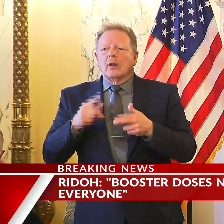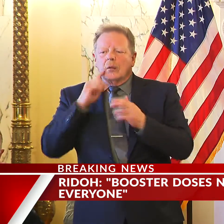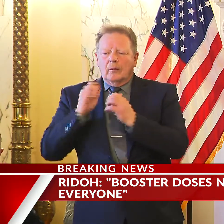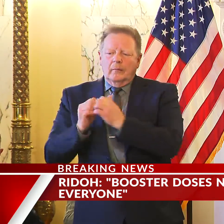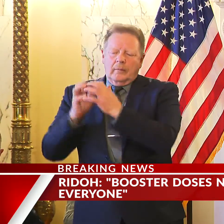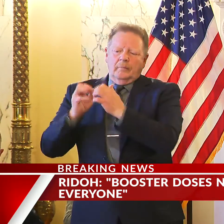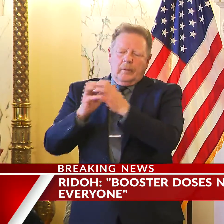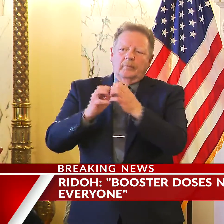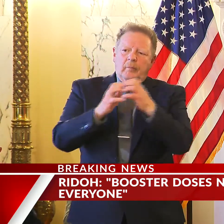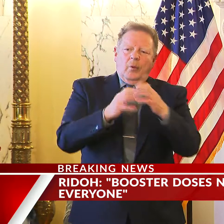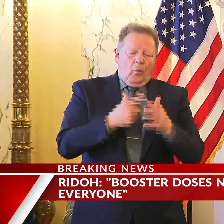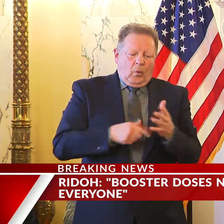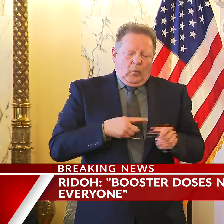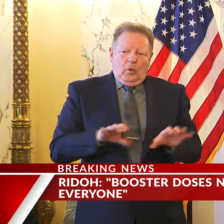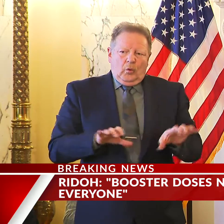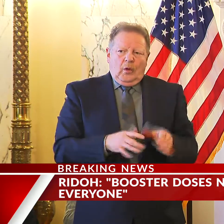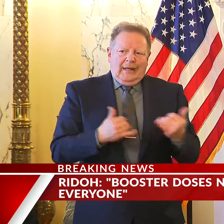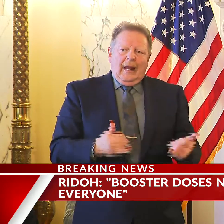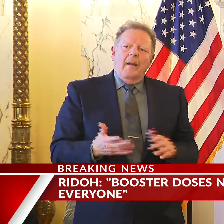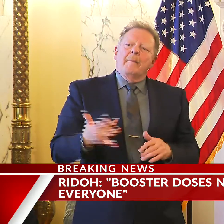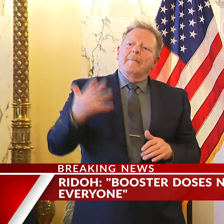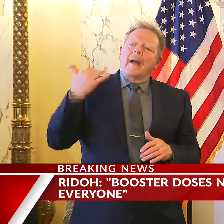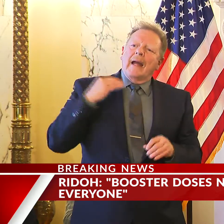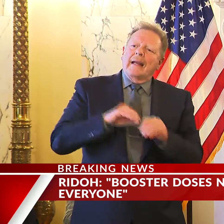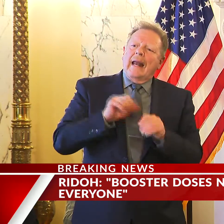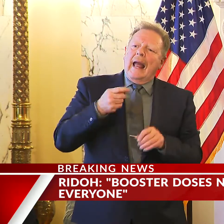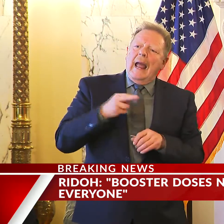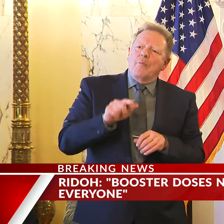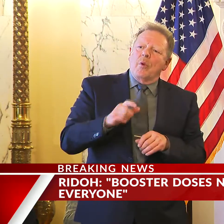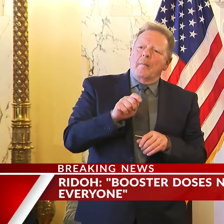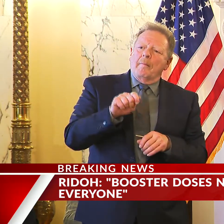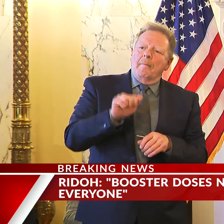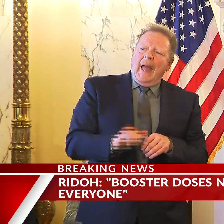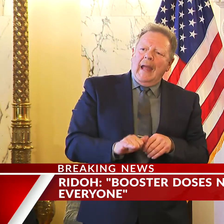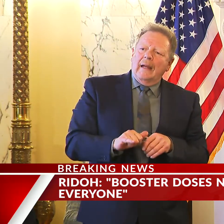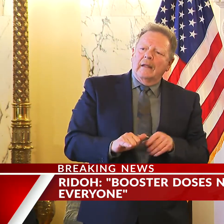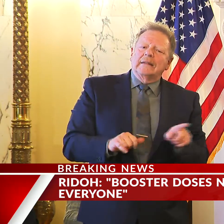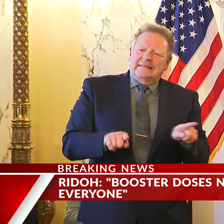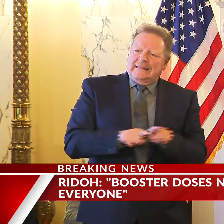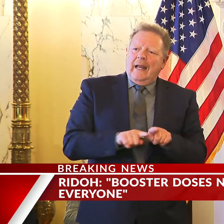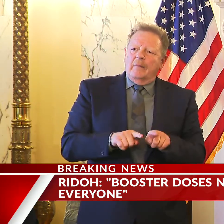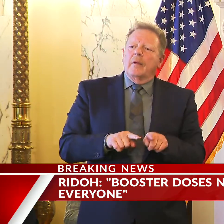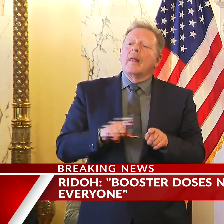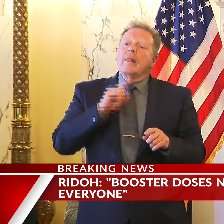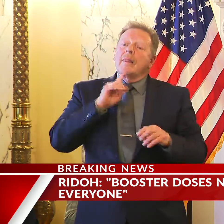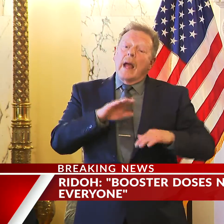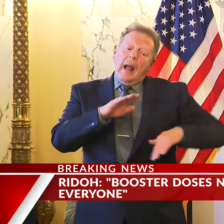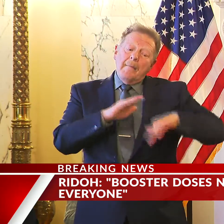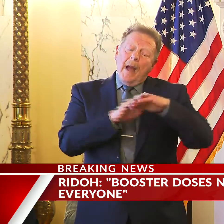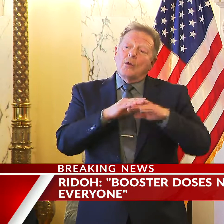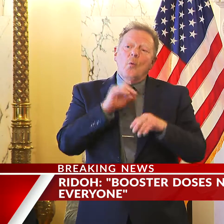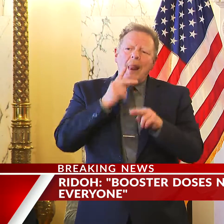RATCHET THAT UP WORKING WITH A MISS UP, ALI. SO YOU'RE GOING TO SEE A REGIONAL AND YOU'RE GOING TO SEE A REPEAT OF WHAT